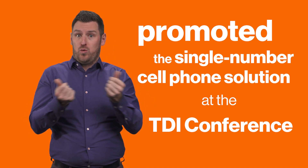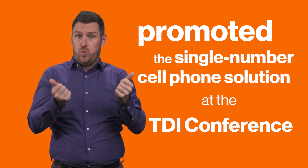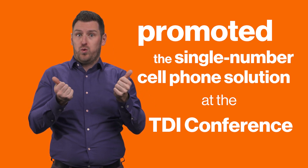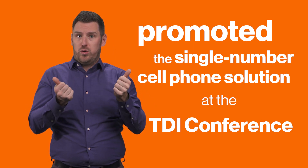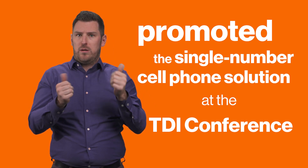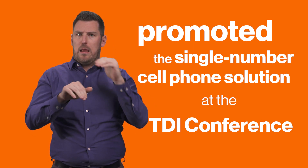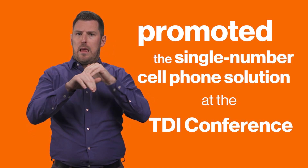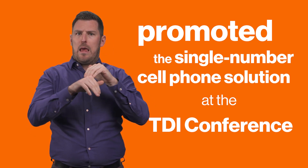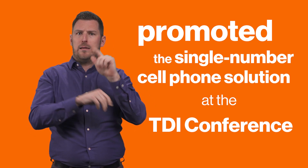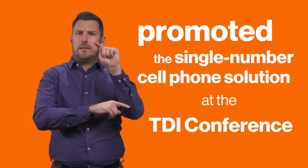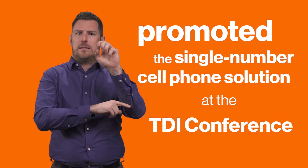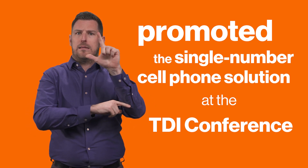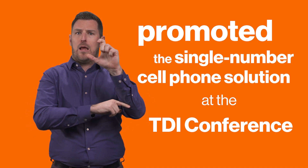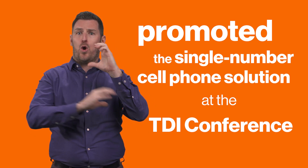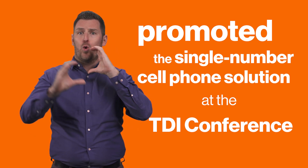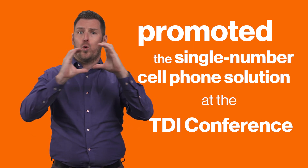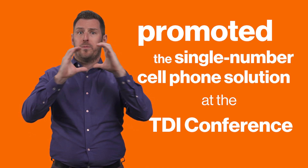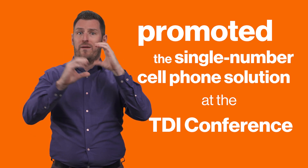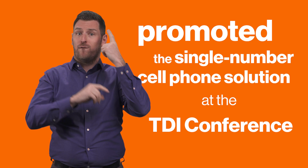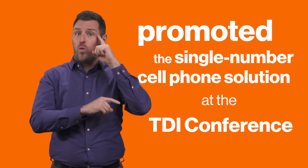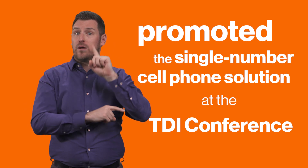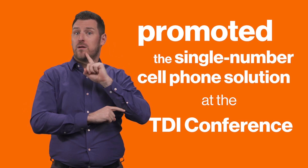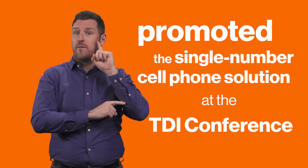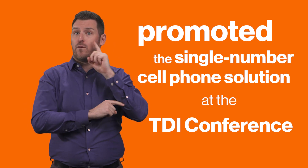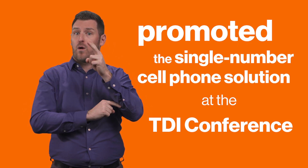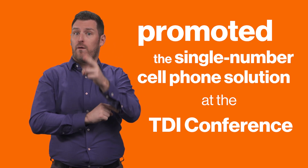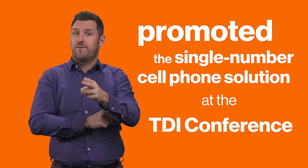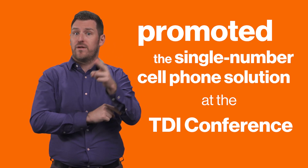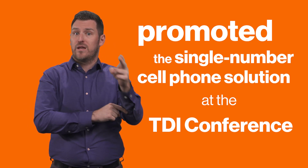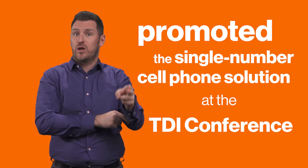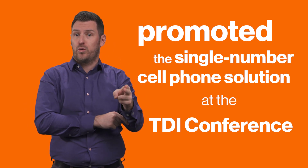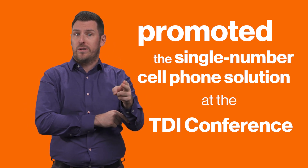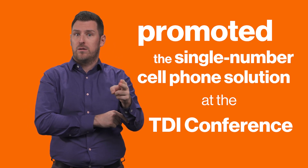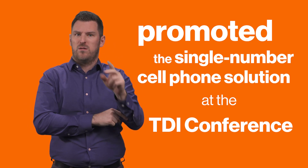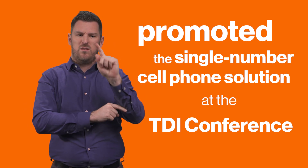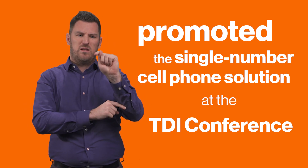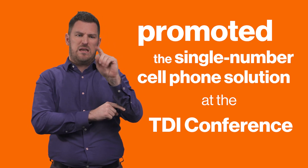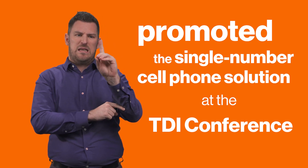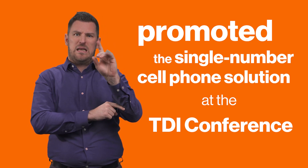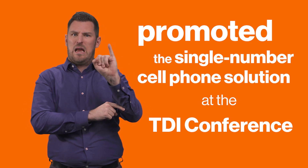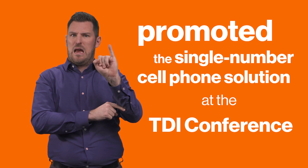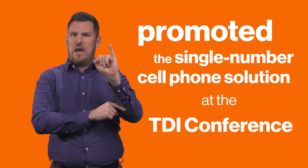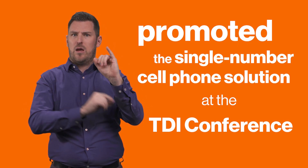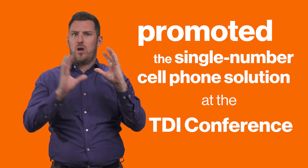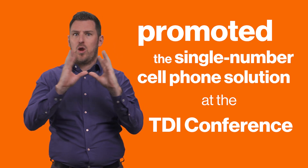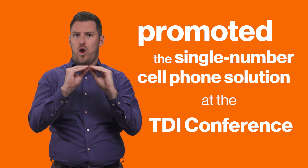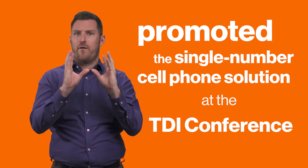at the Telecommunications for the Deaf and Hard-of-Hearing TDI conference,